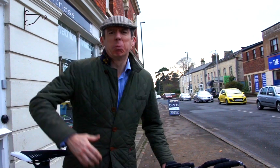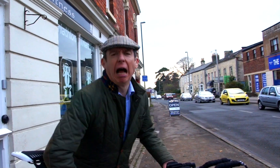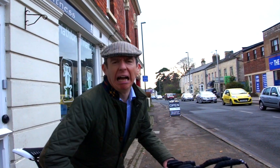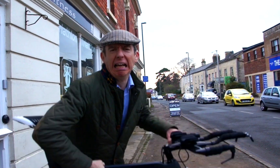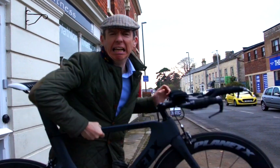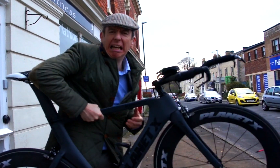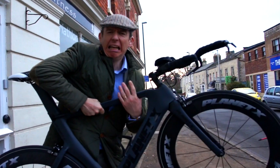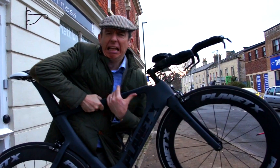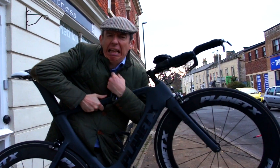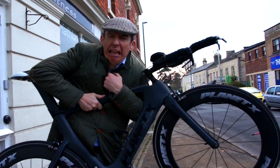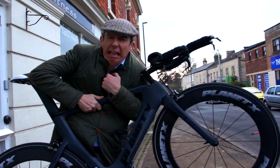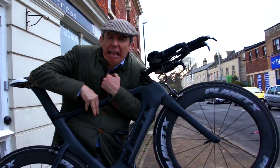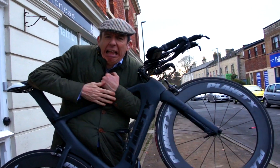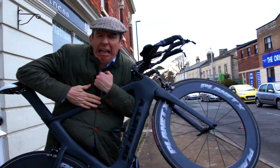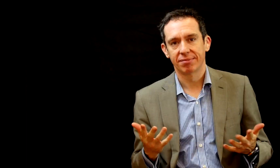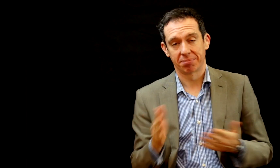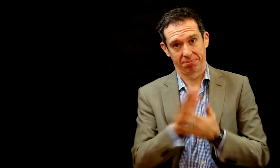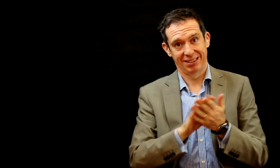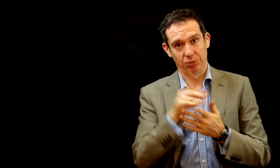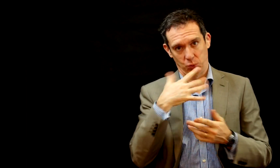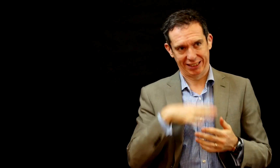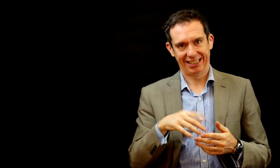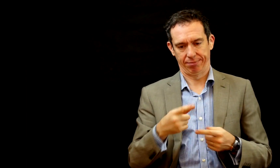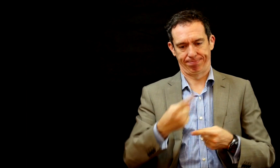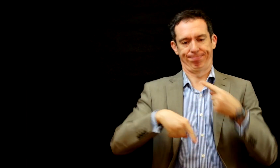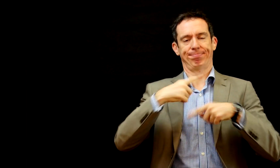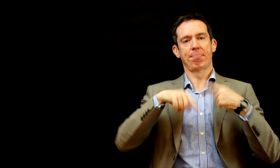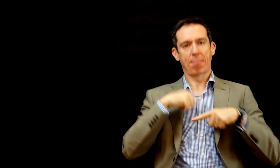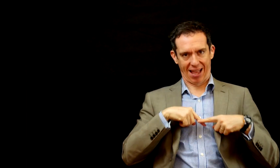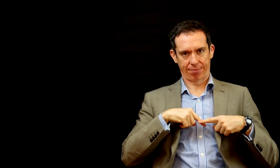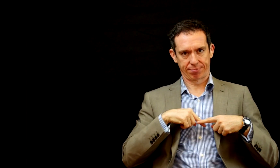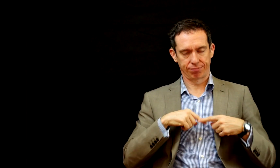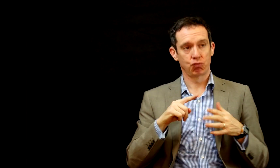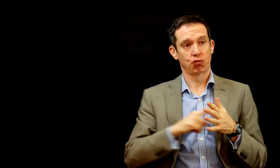But I want my new bike! Okay then you need to go back.